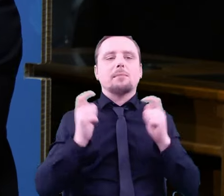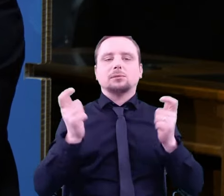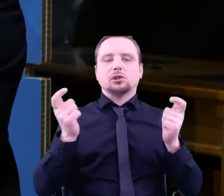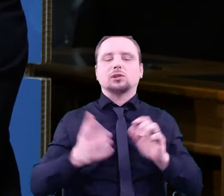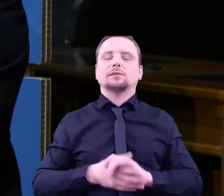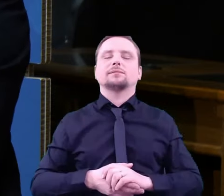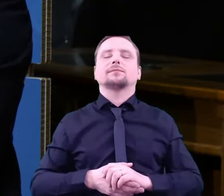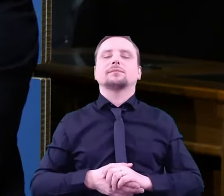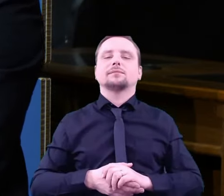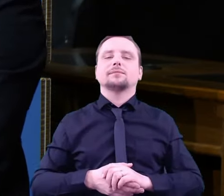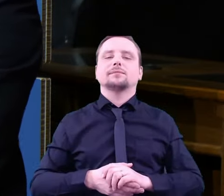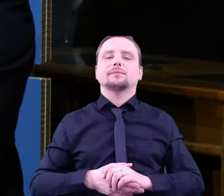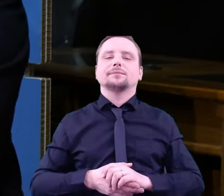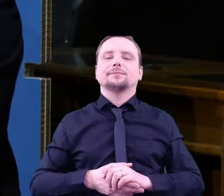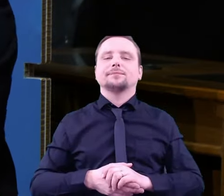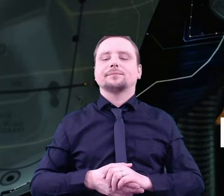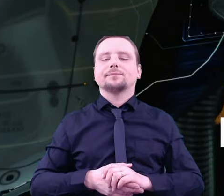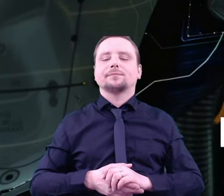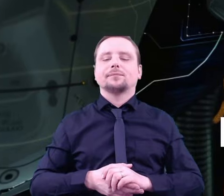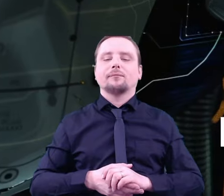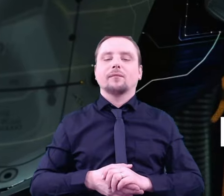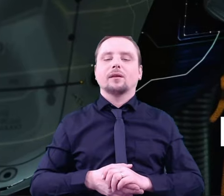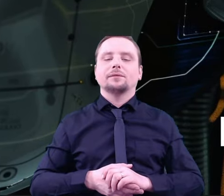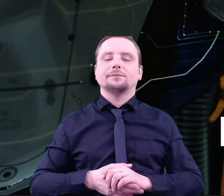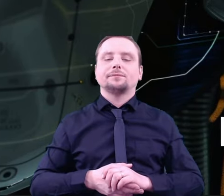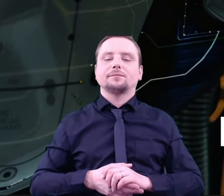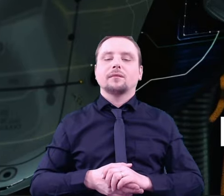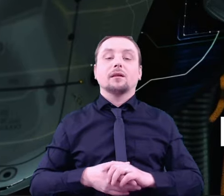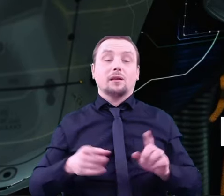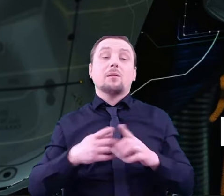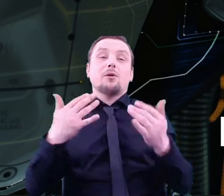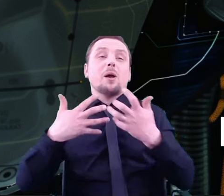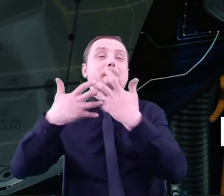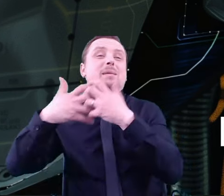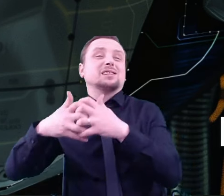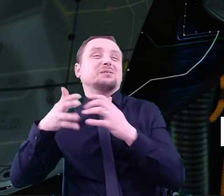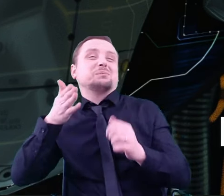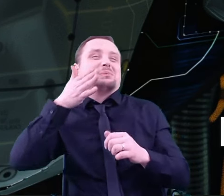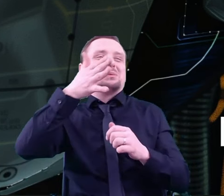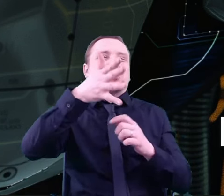It is evident that the prospect of machines dominating humanity remains a futuristic concept at this point.